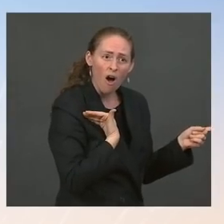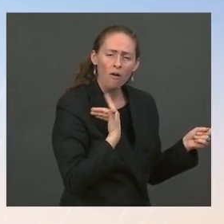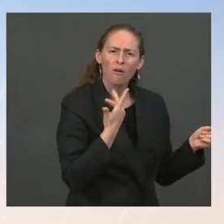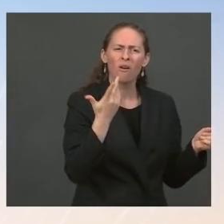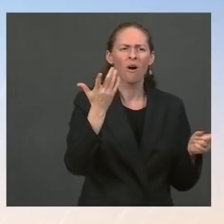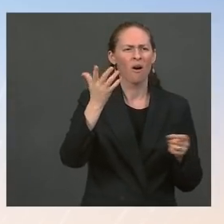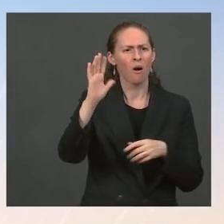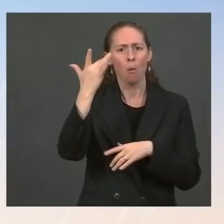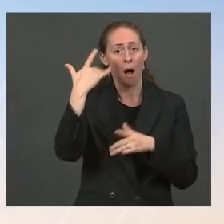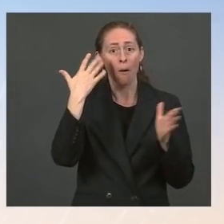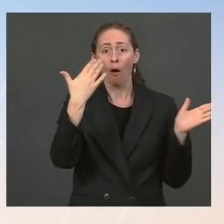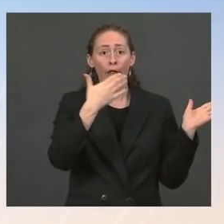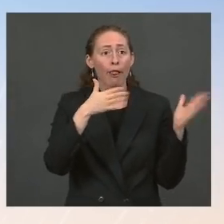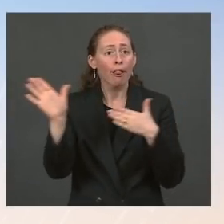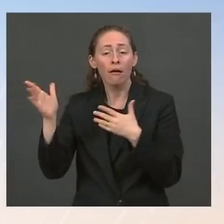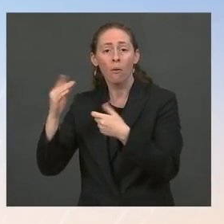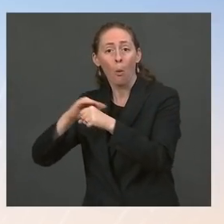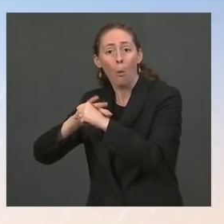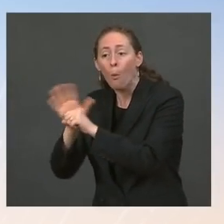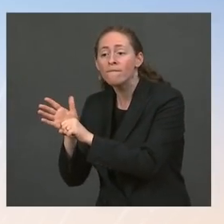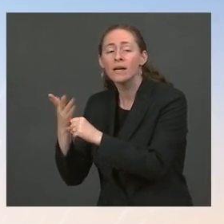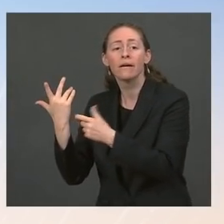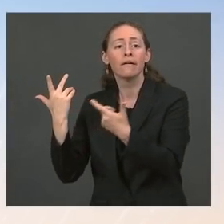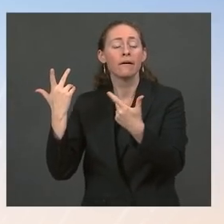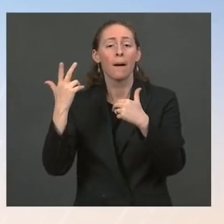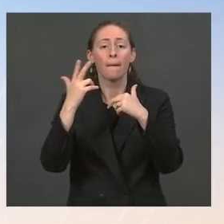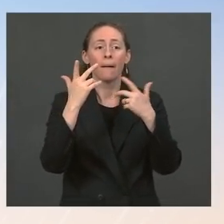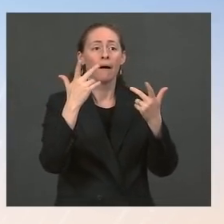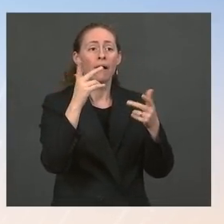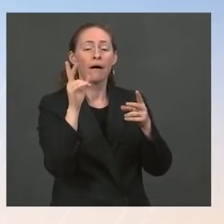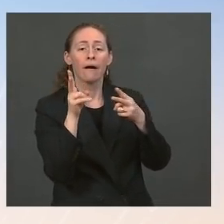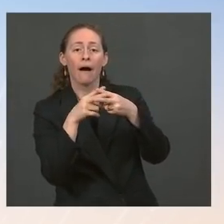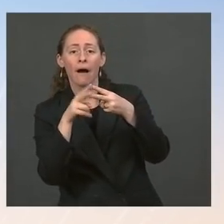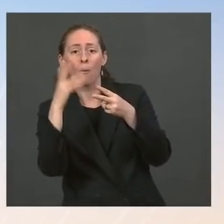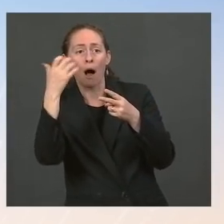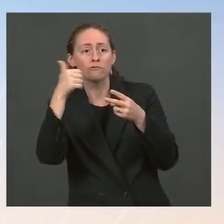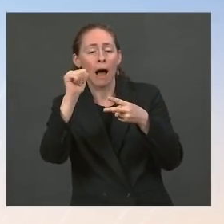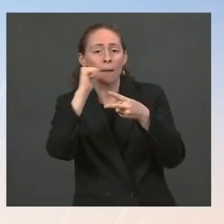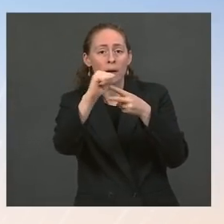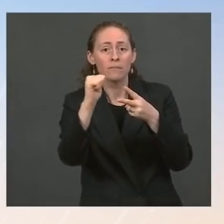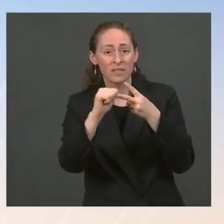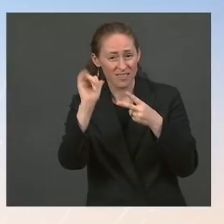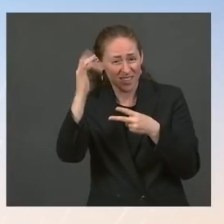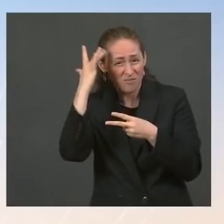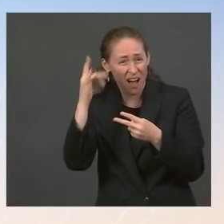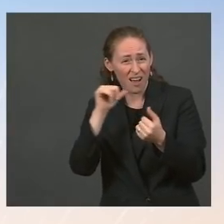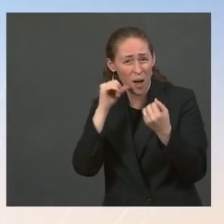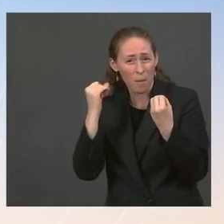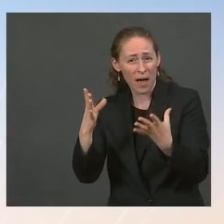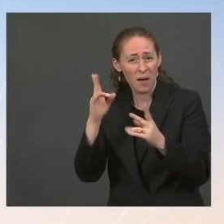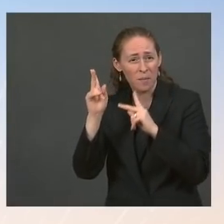and the Build Back Better Agenda? And is there a concern that this will affect government at this point? Ms. Psaki: We are concerned